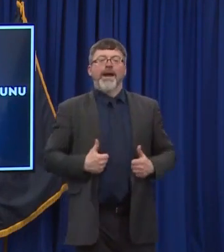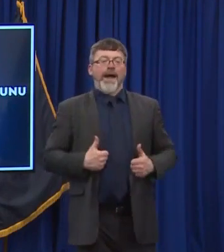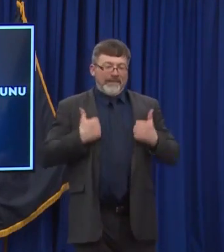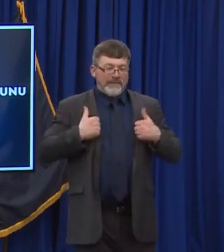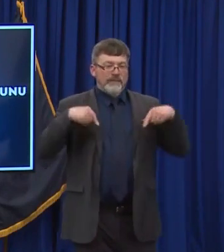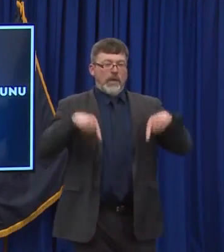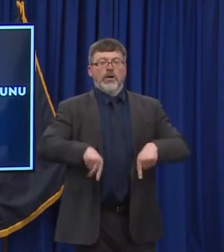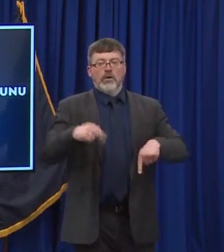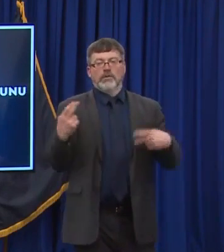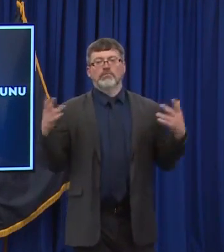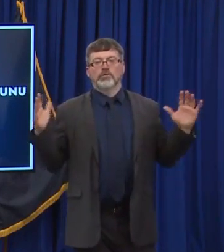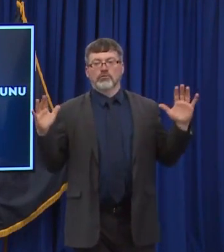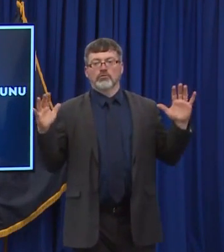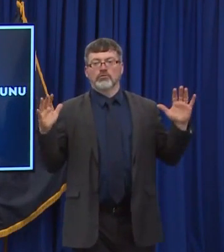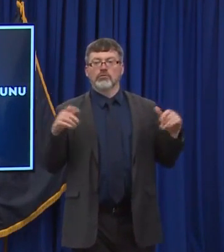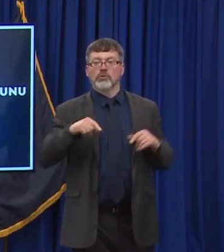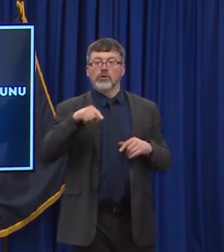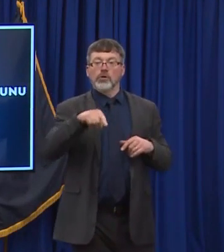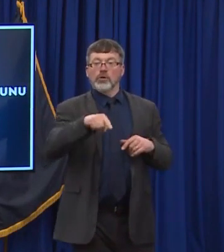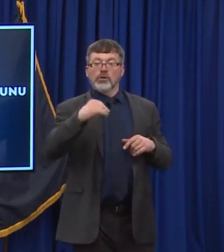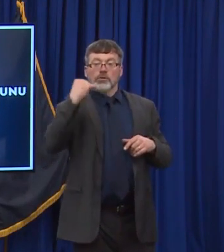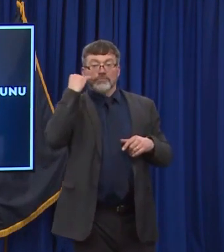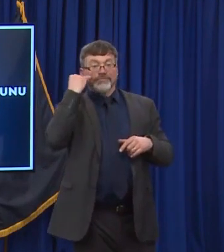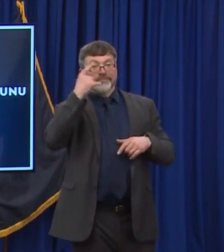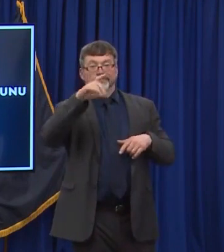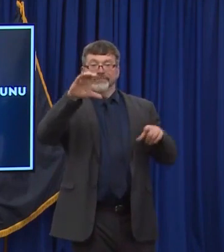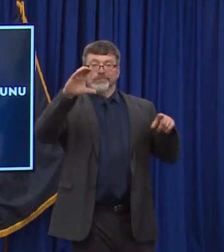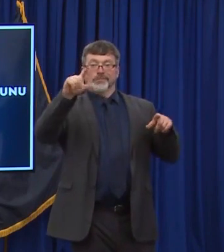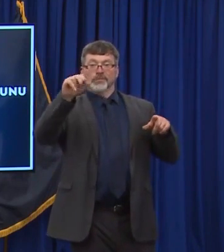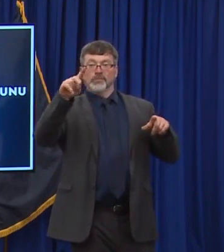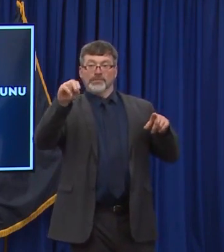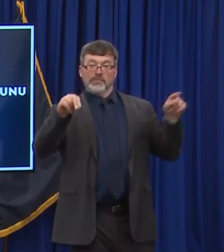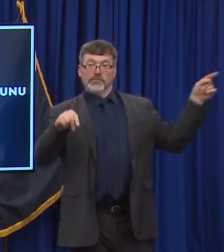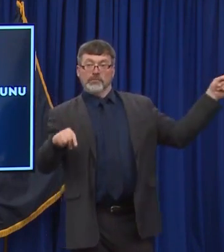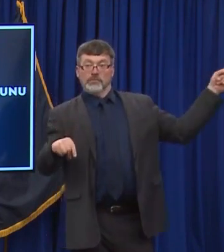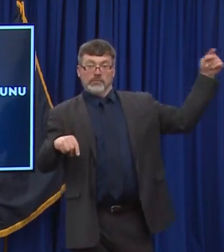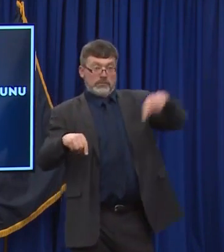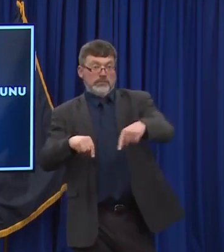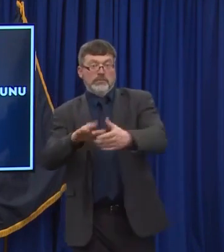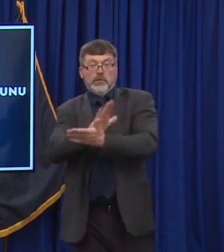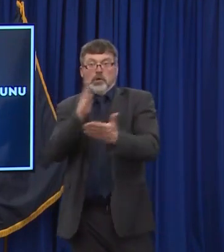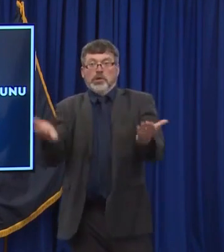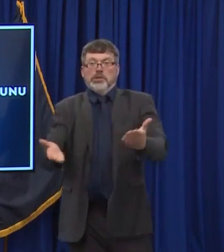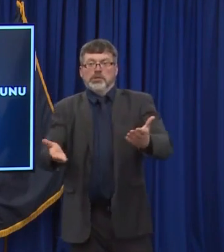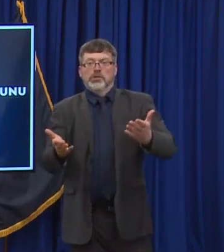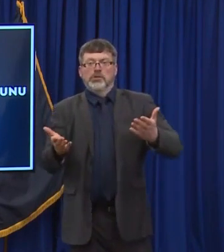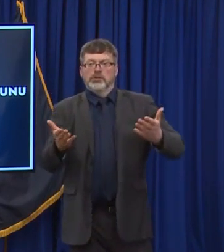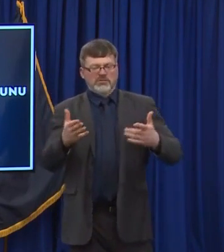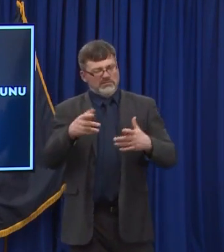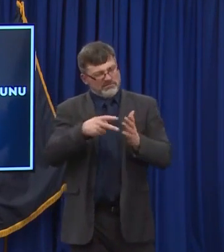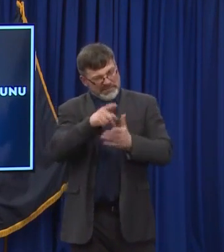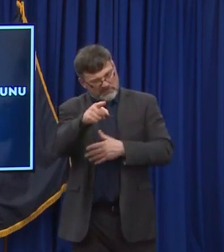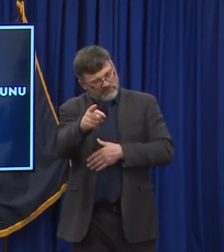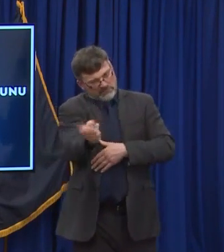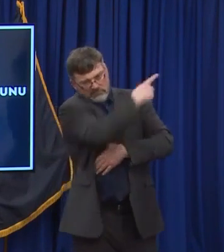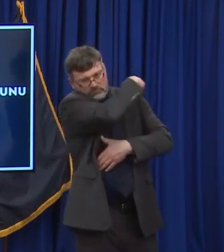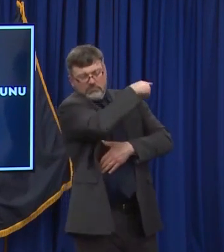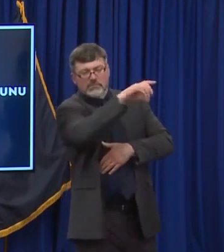NEWS RAW THURSDAY / "COLLEGE VACCINATION REAX" FOLDER / SUNUNU ON COLLEGE STUDENTS :00 NO IT'S FOR PERMANENANT NH RESIDENTS IF YOU ARE A RESIDENT OF COLORADO BUT